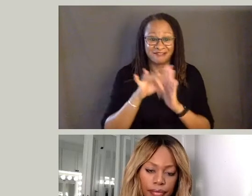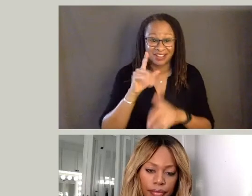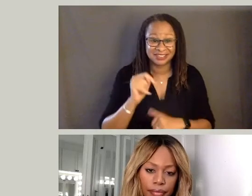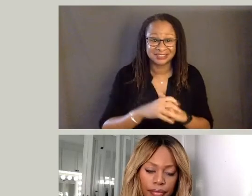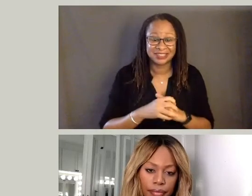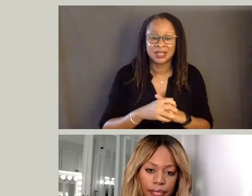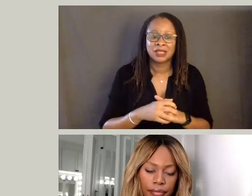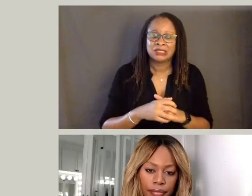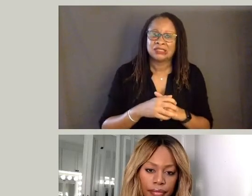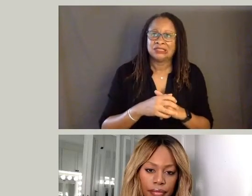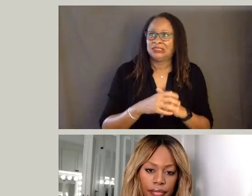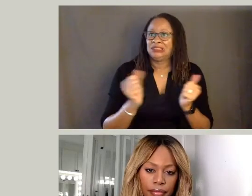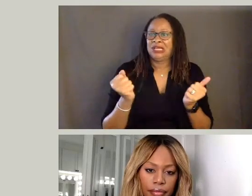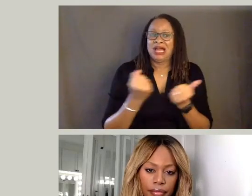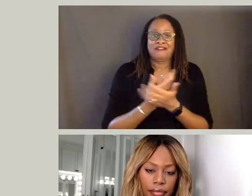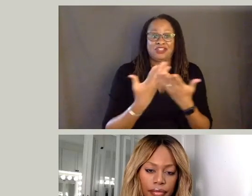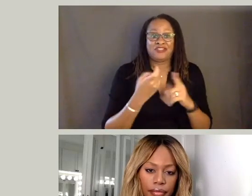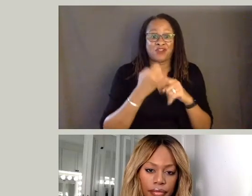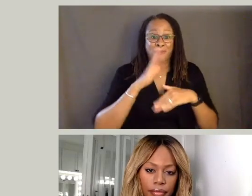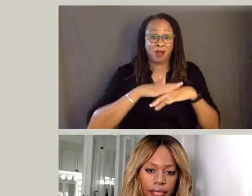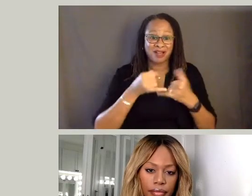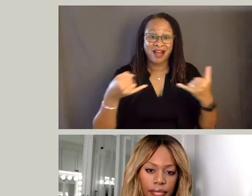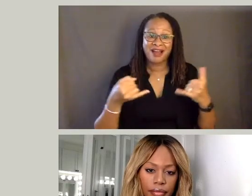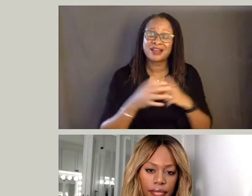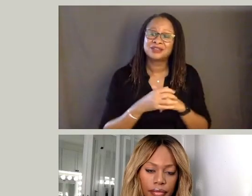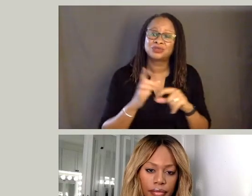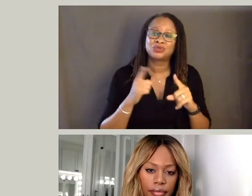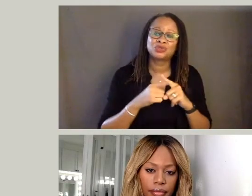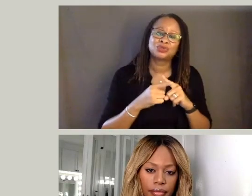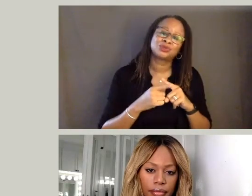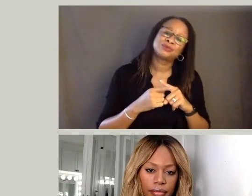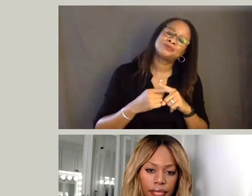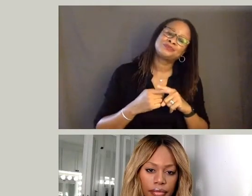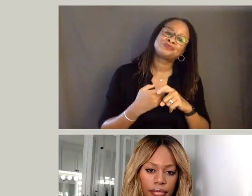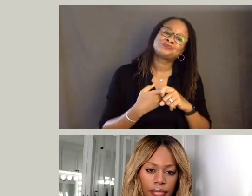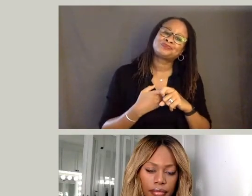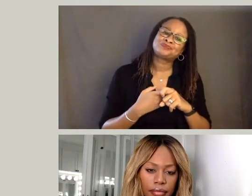Everything from online, to my friend Nick Adams